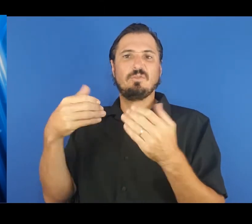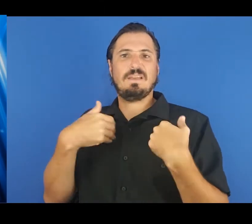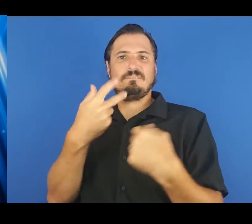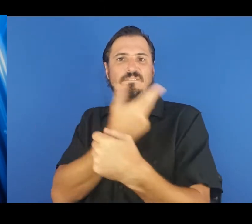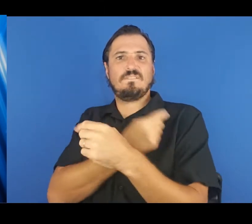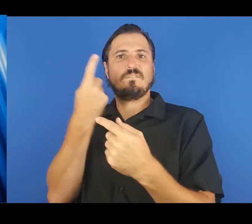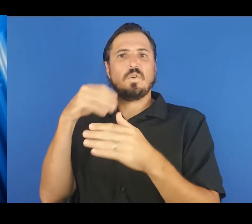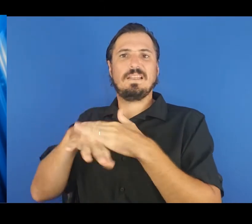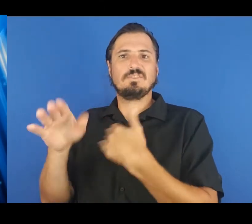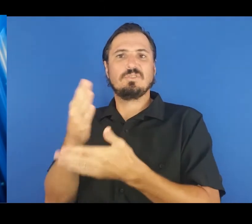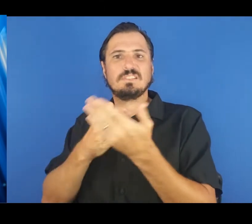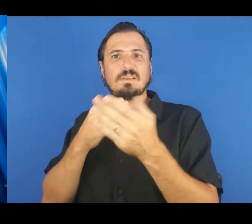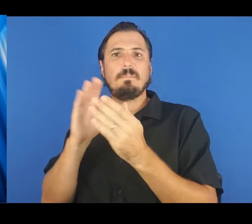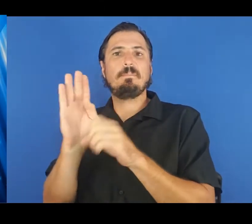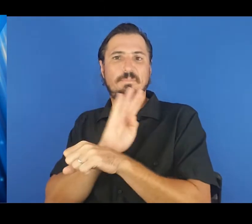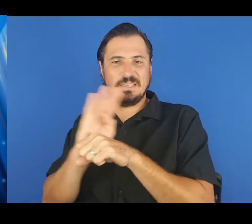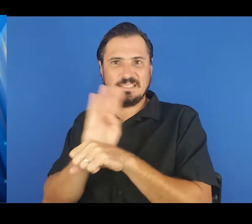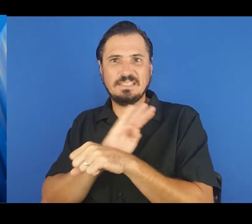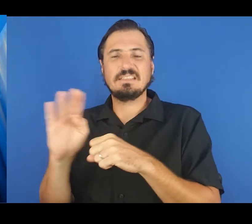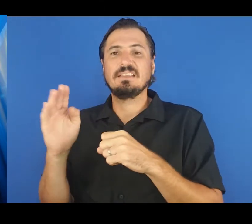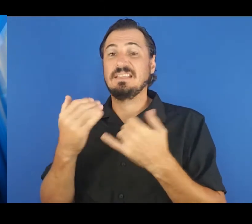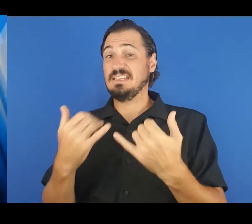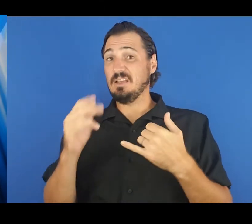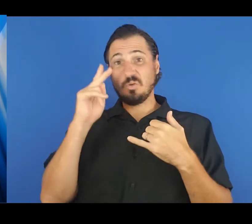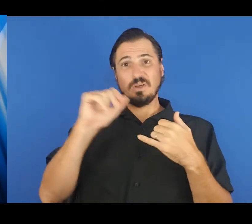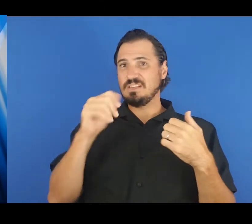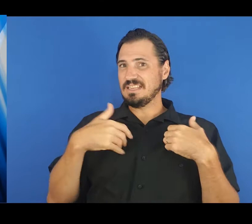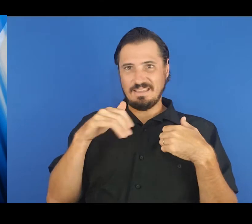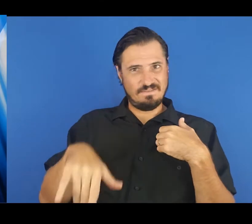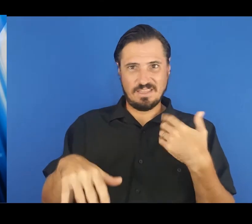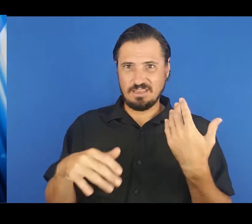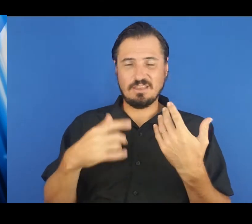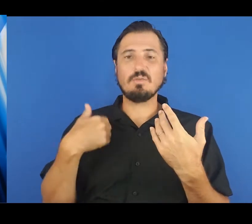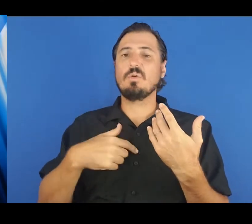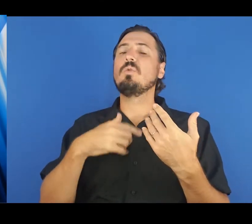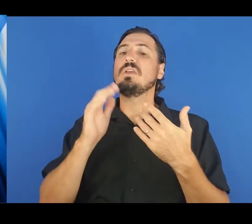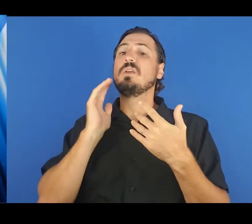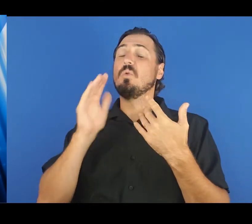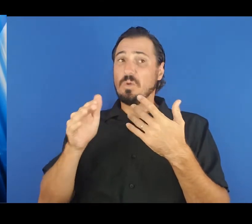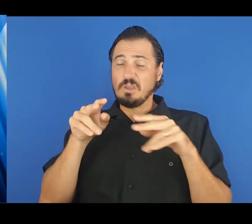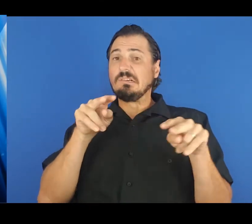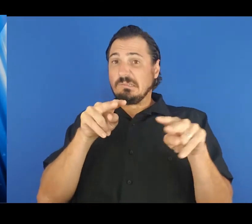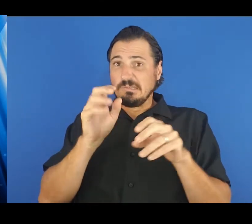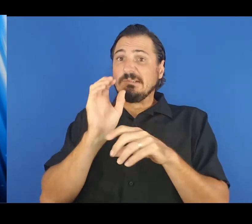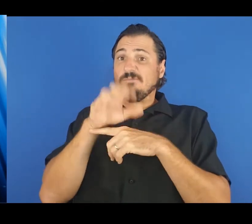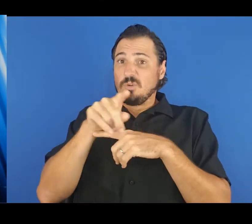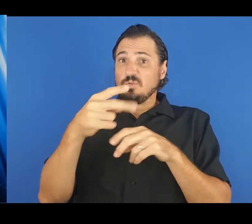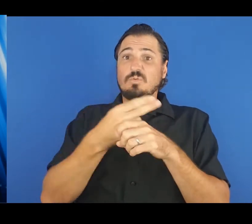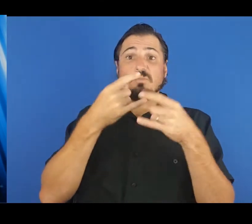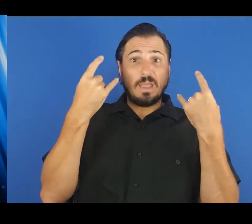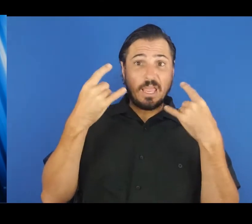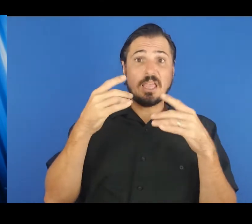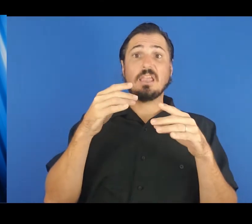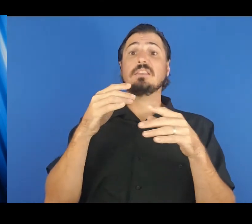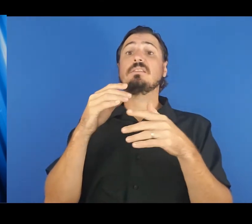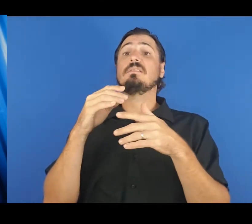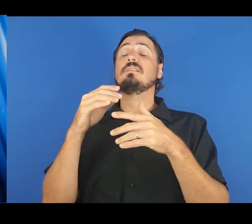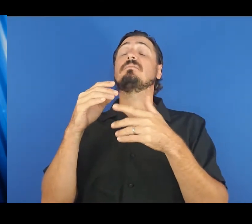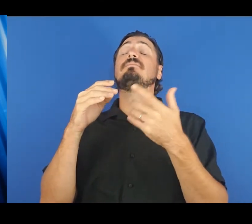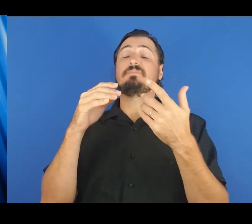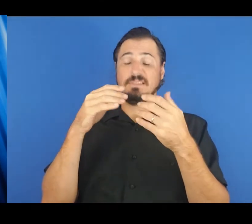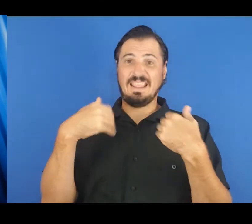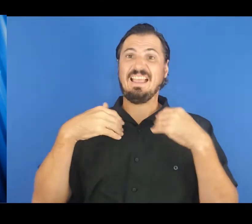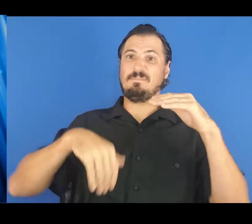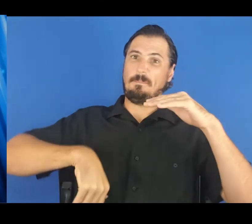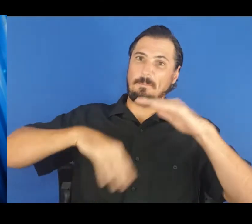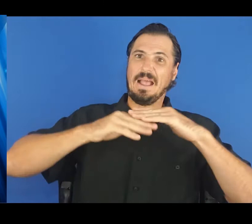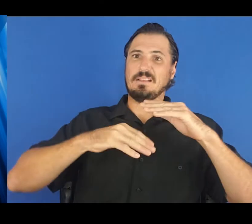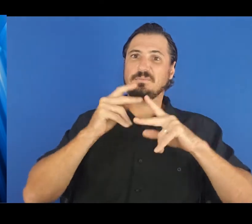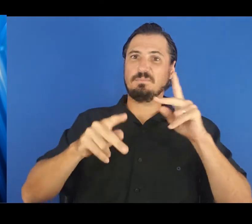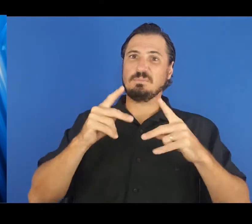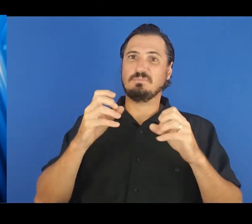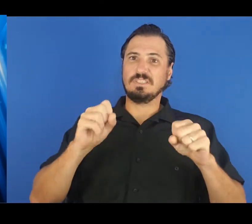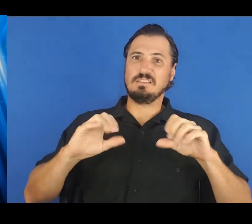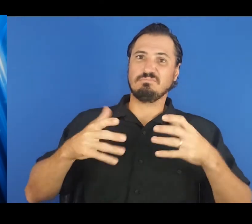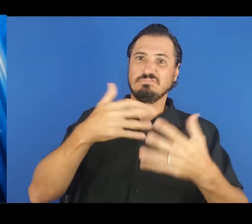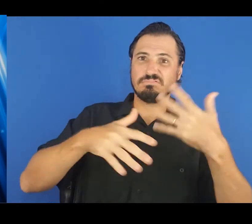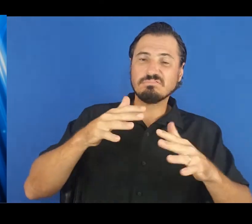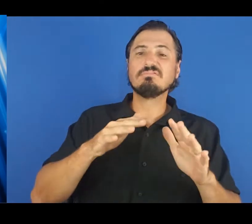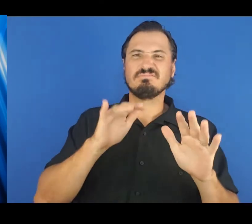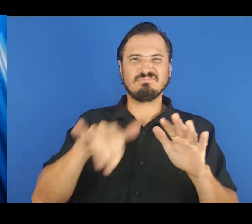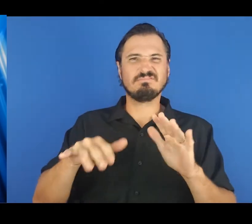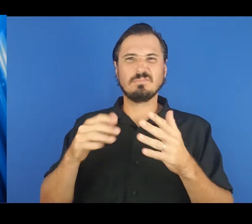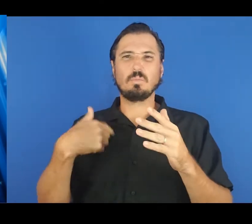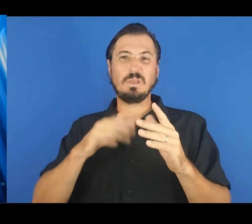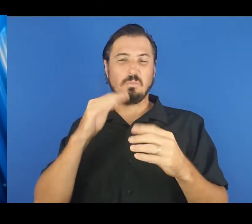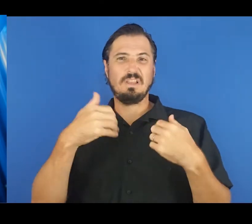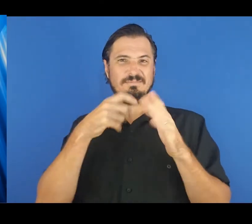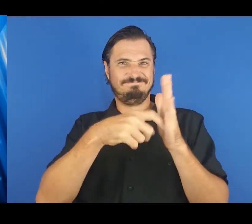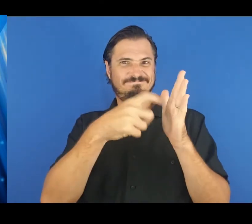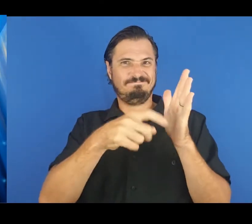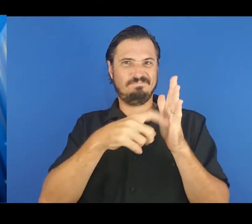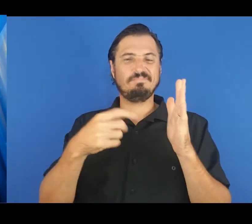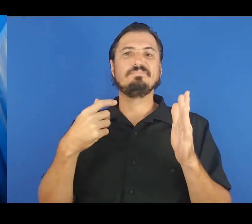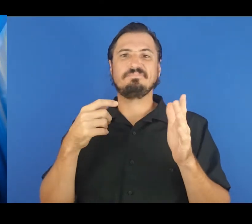Kauai Police are enforcing mask rules, gathering and capacity limits, and event requirements. Our new emergency order establishes fines for violating the State of Hawai‘i’s COVID safety rules: